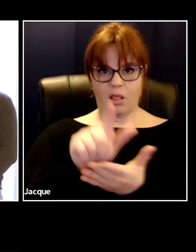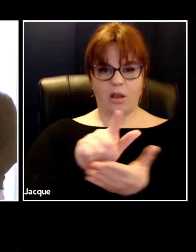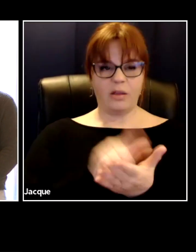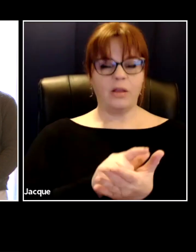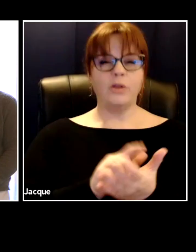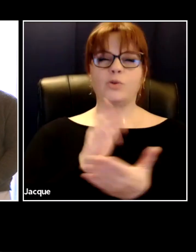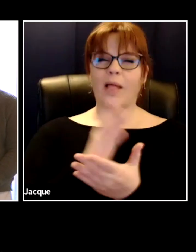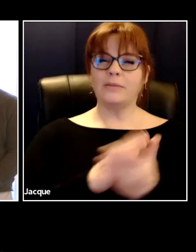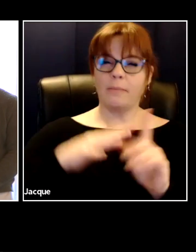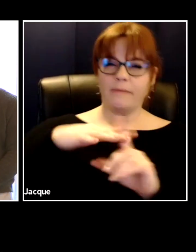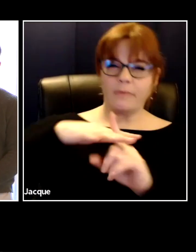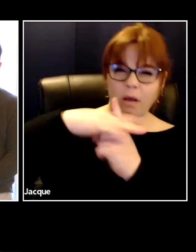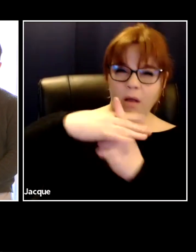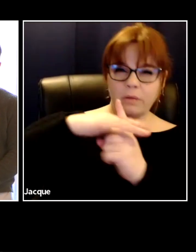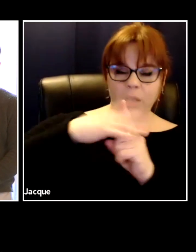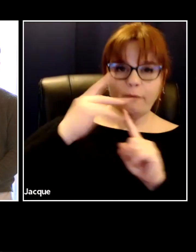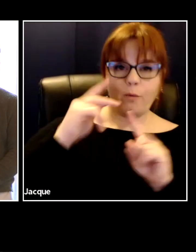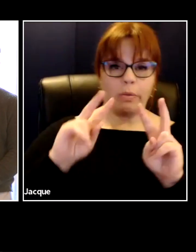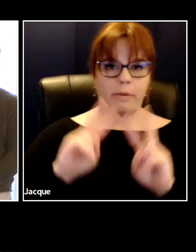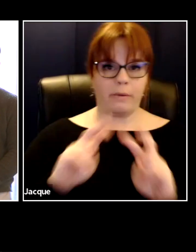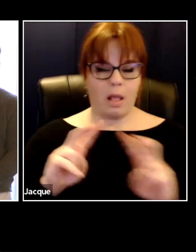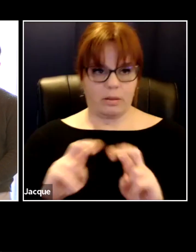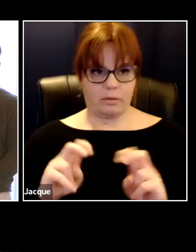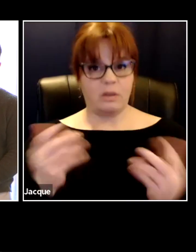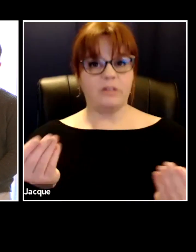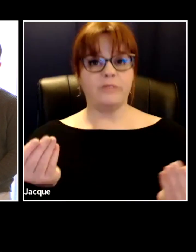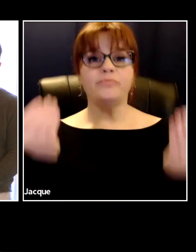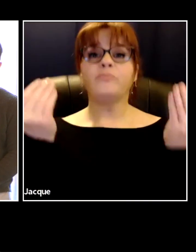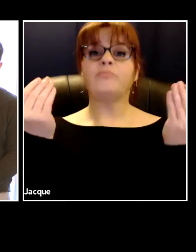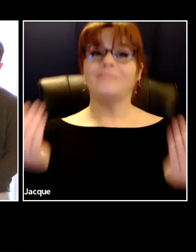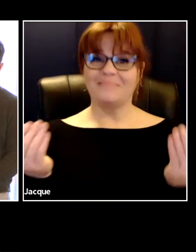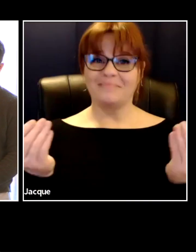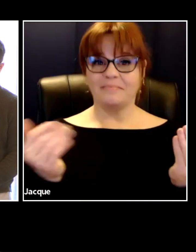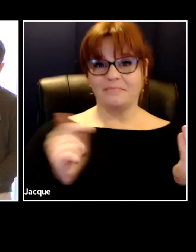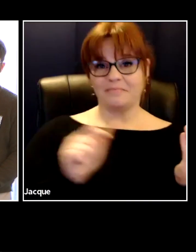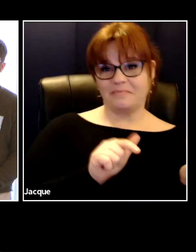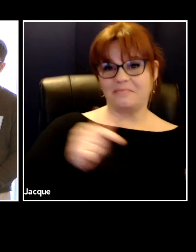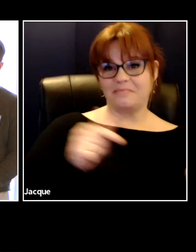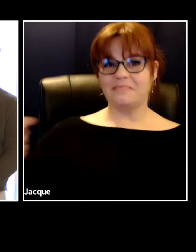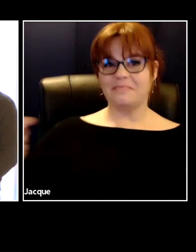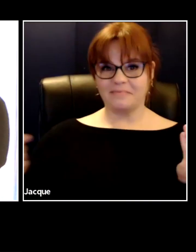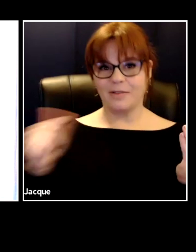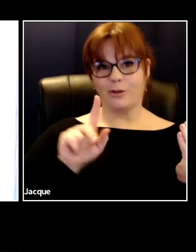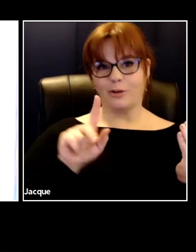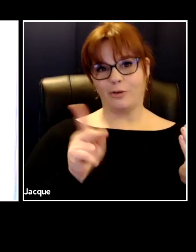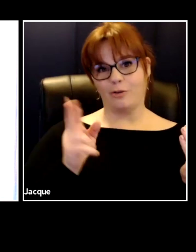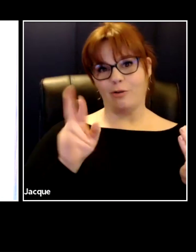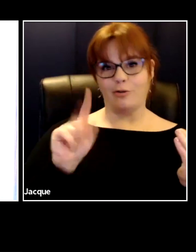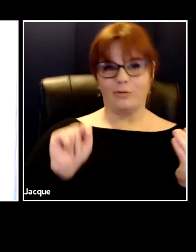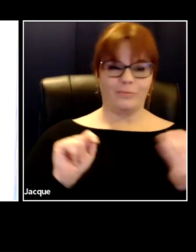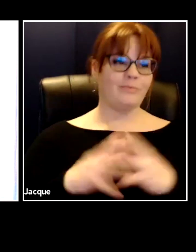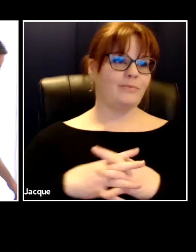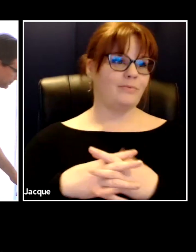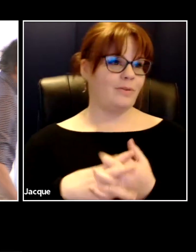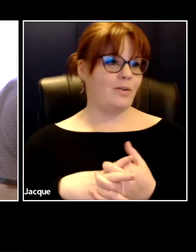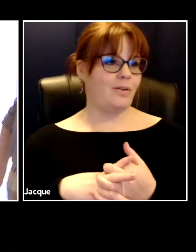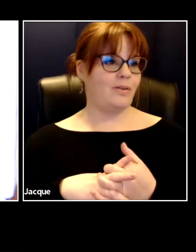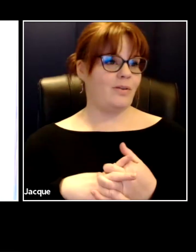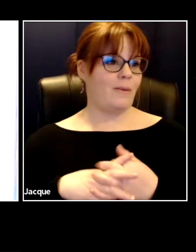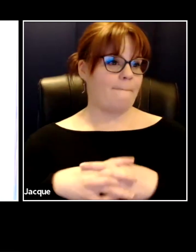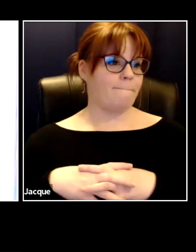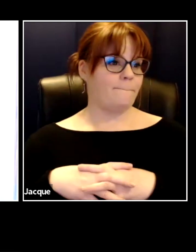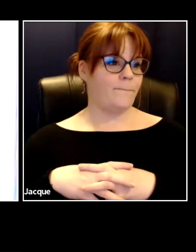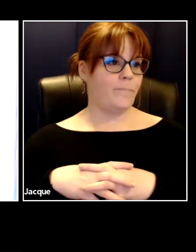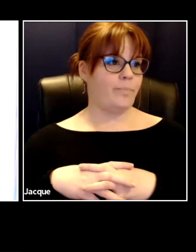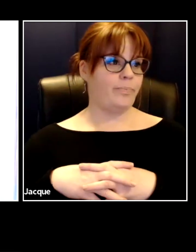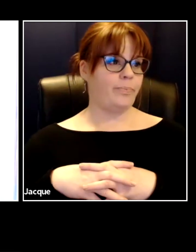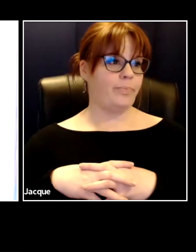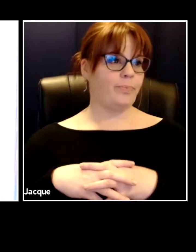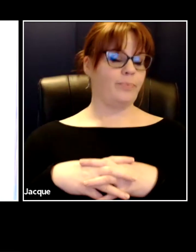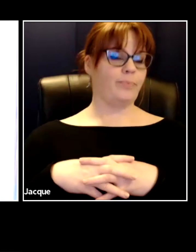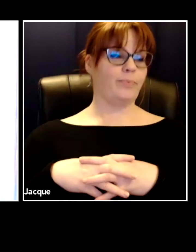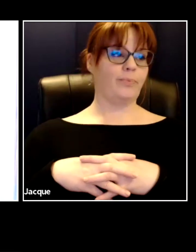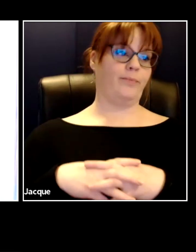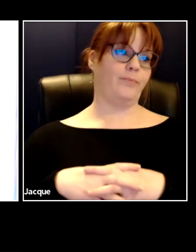for this analysis. And with that, I'm going to go ahead and hand it back over to Kurt.